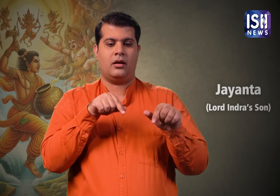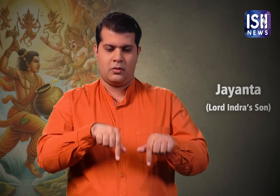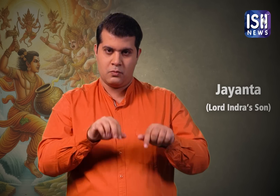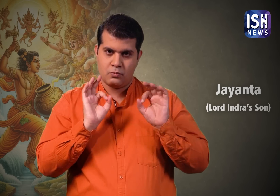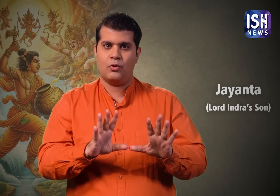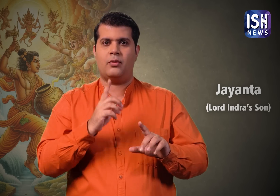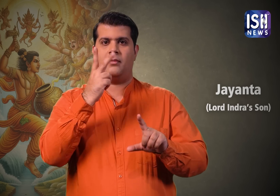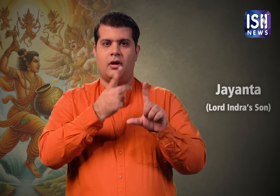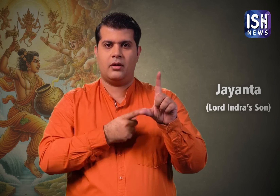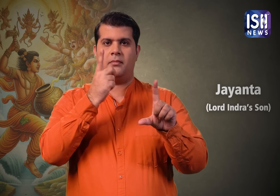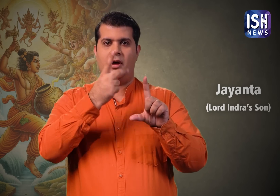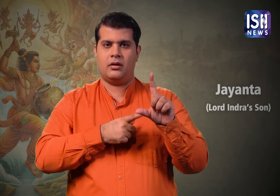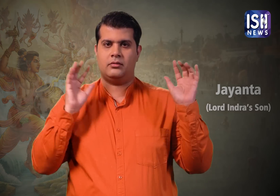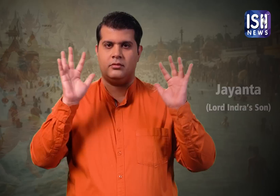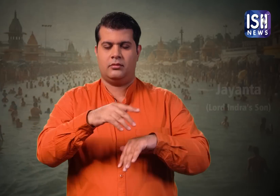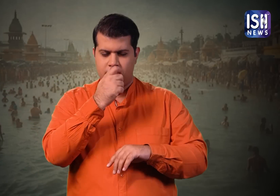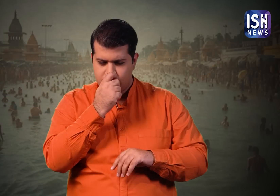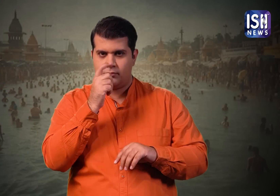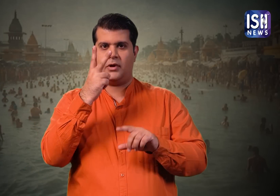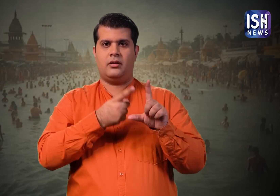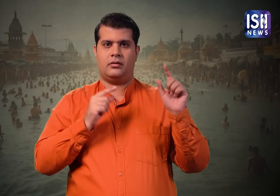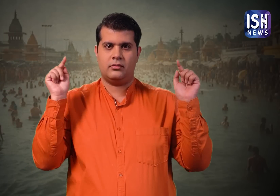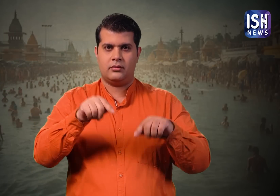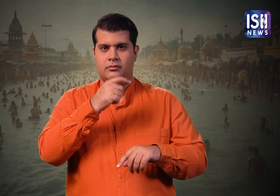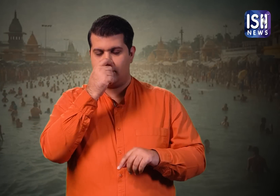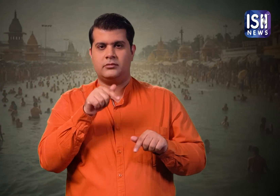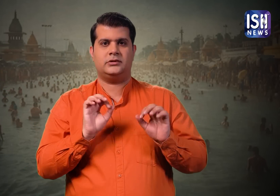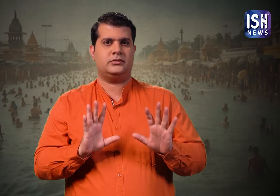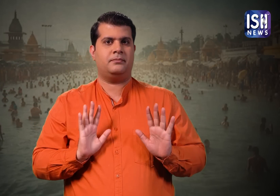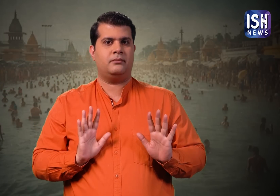The Kumbh Mela is celebrated at these places every 12 years.